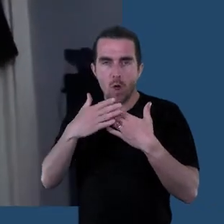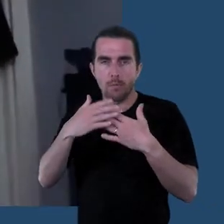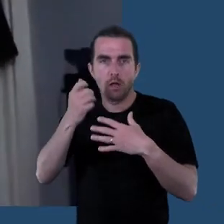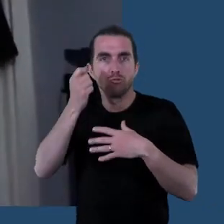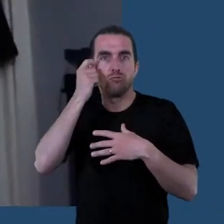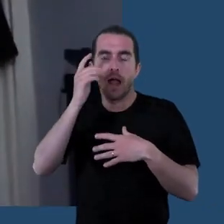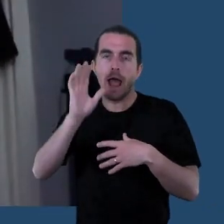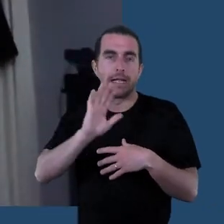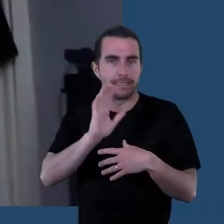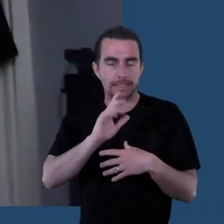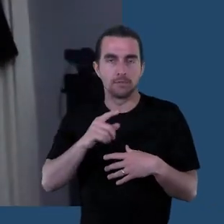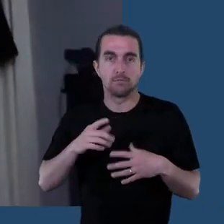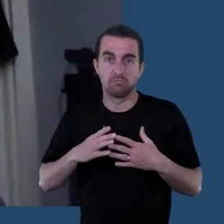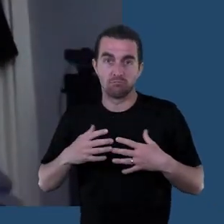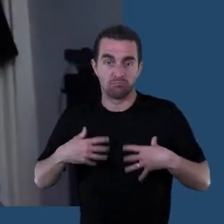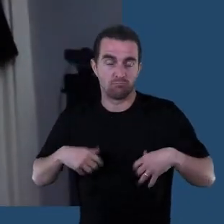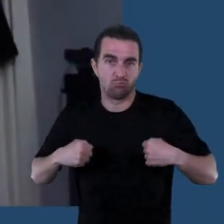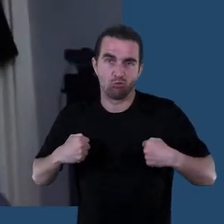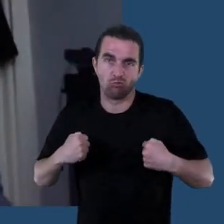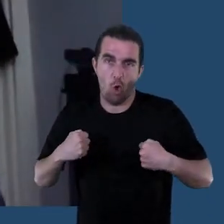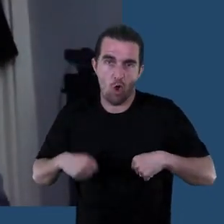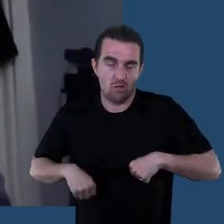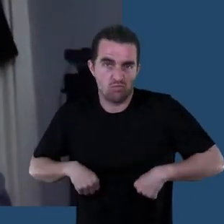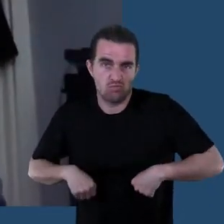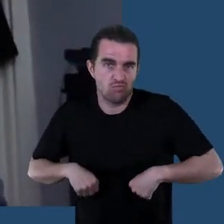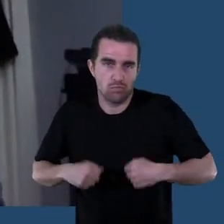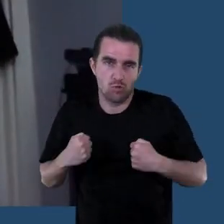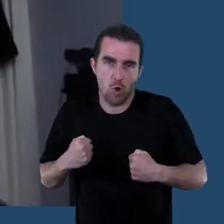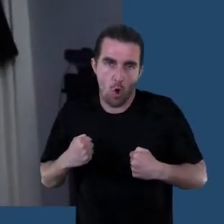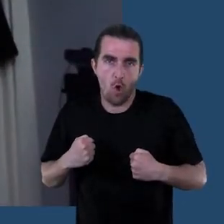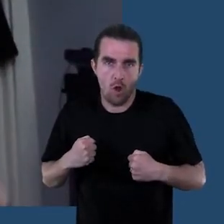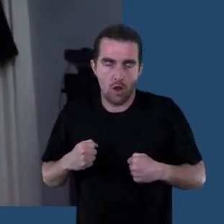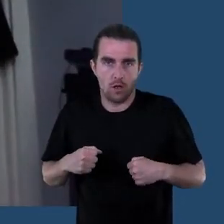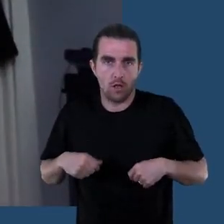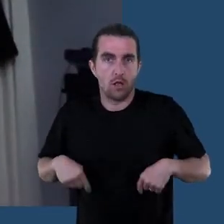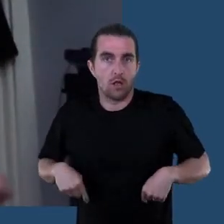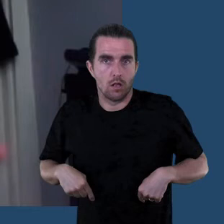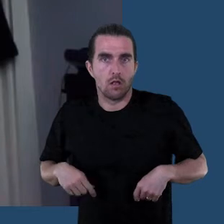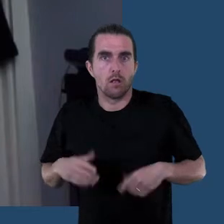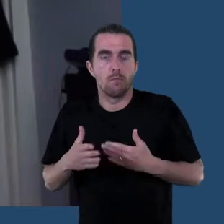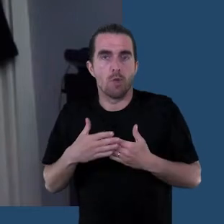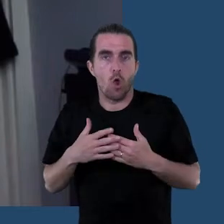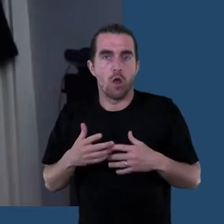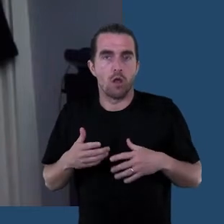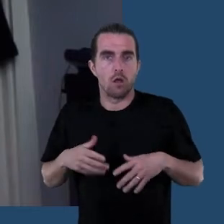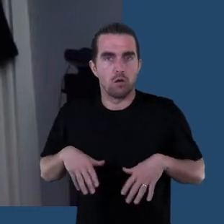they realized the back legs were really strong, the forelegs were very slender.